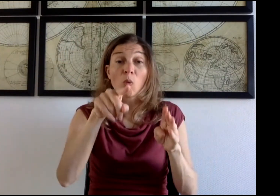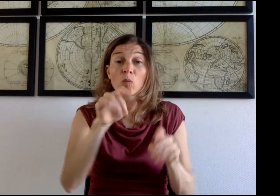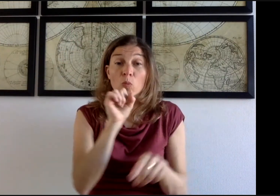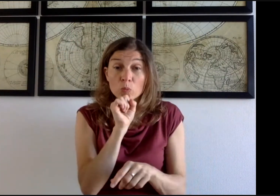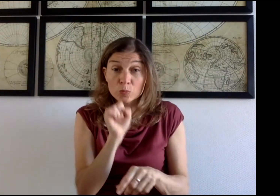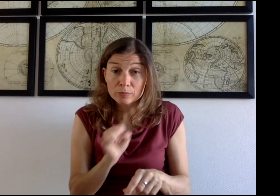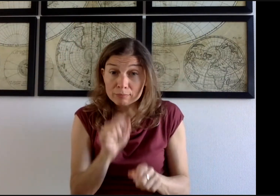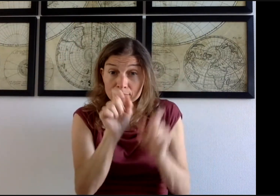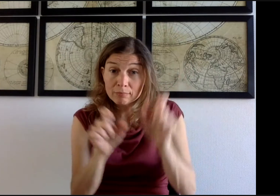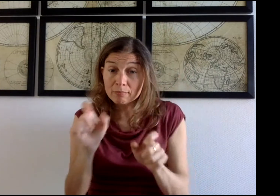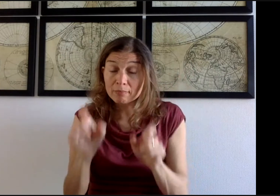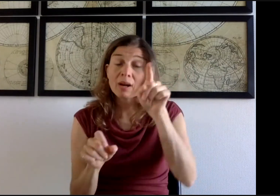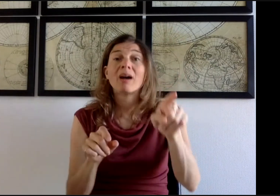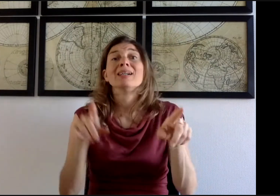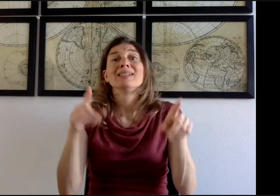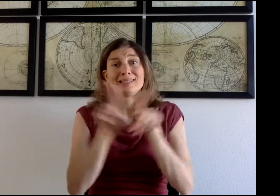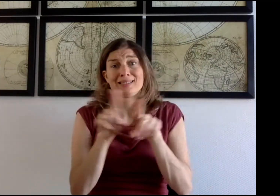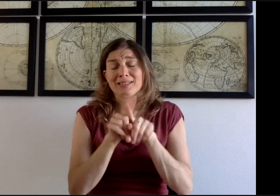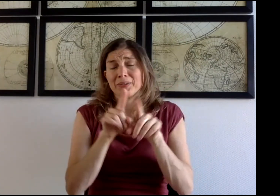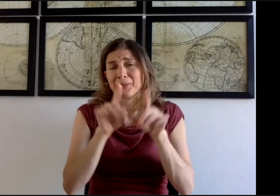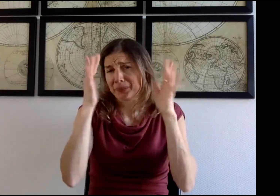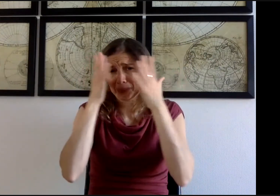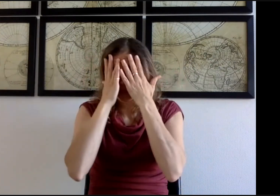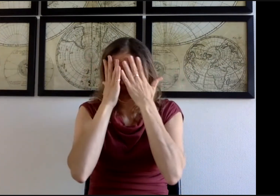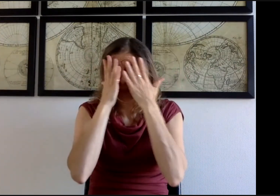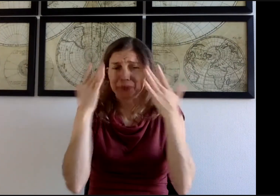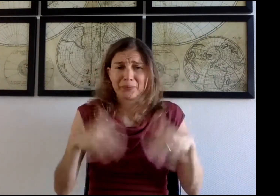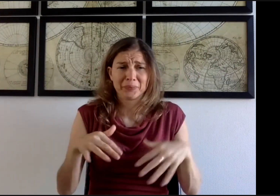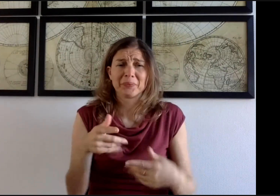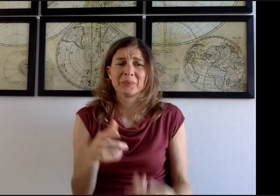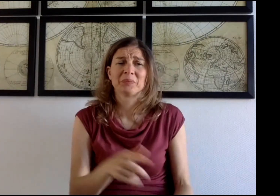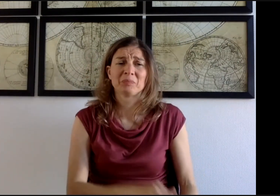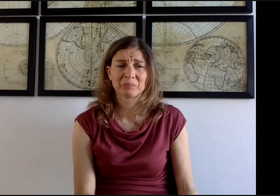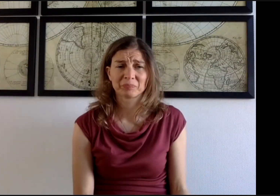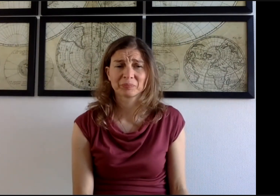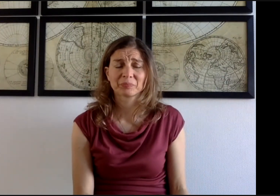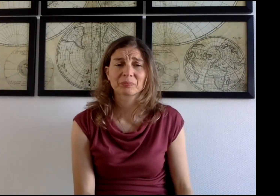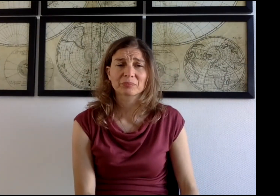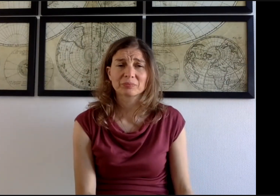At least three million families of persons with disabilities